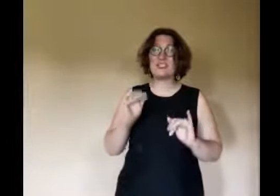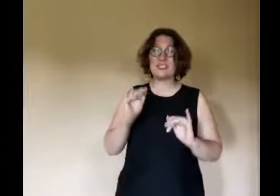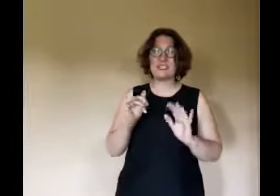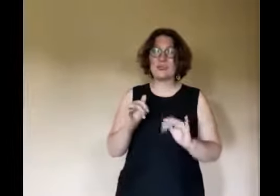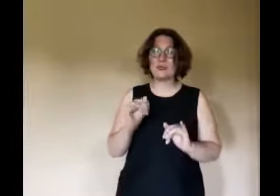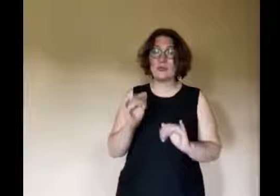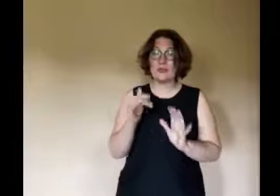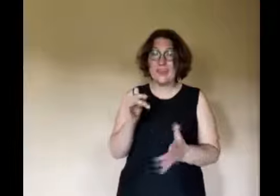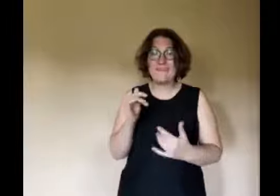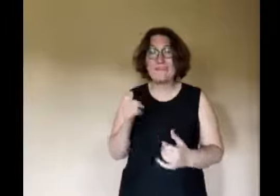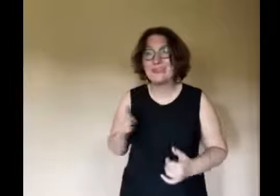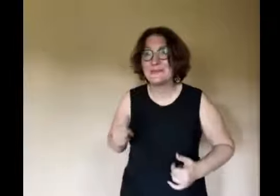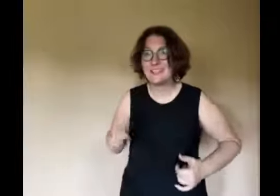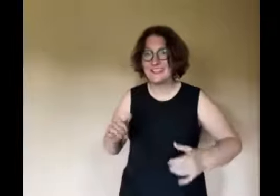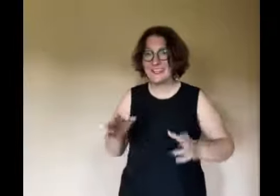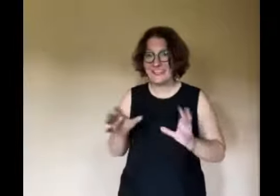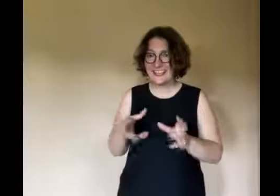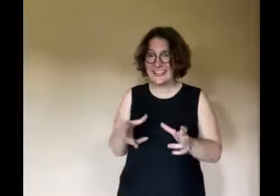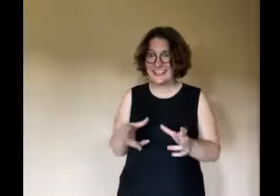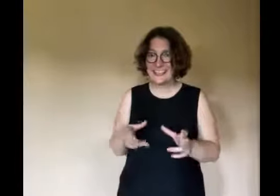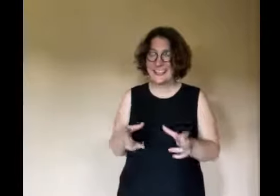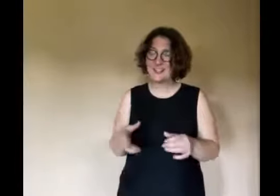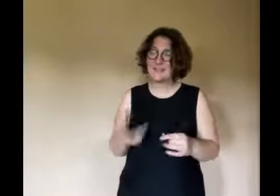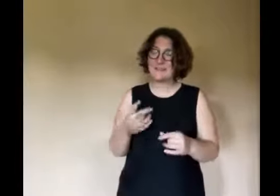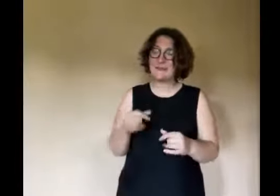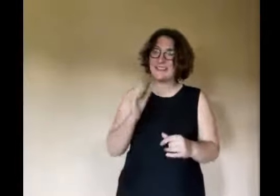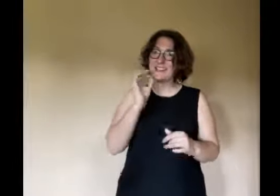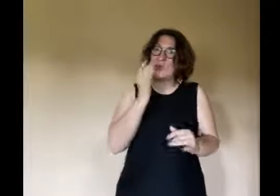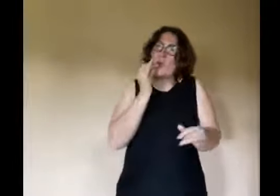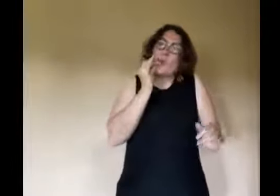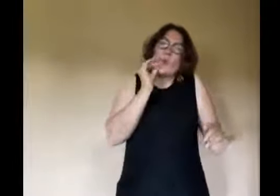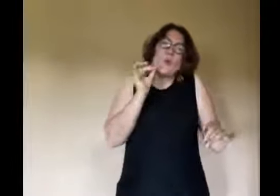13:06 toss a couple million in the air just for